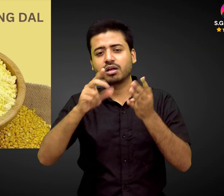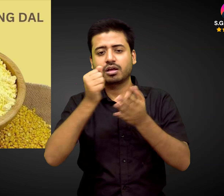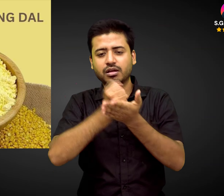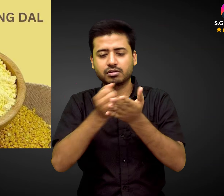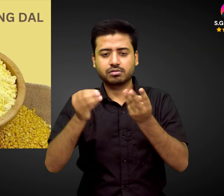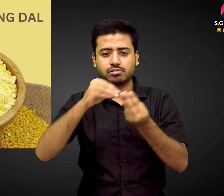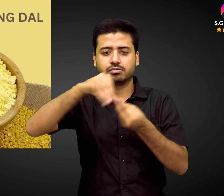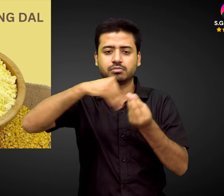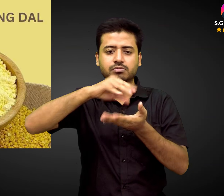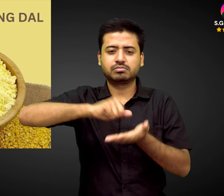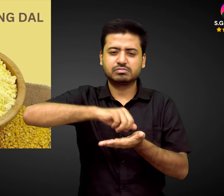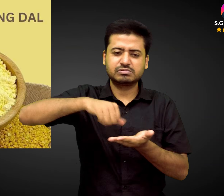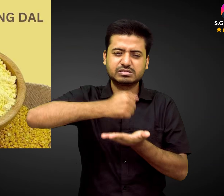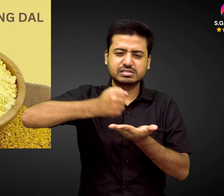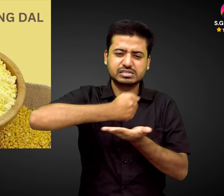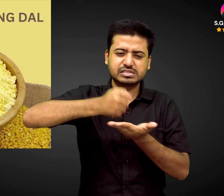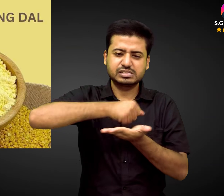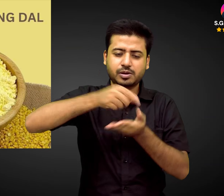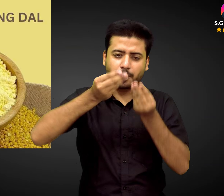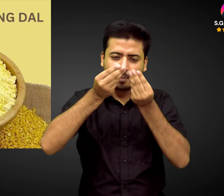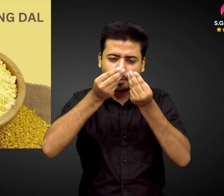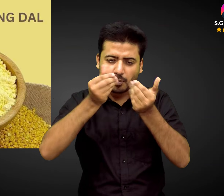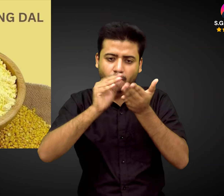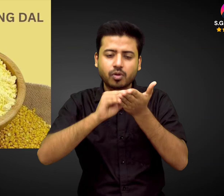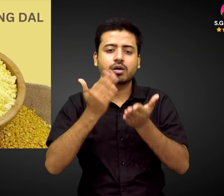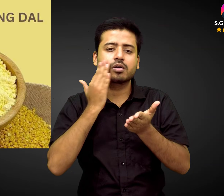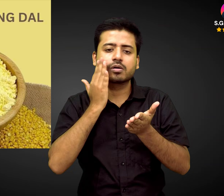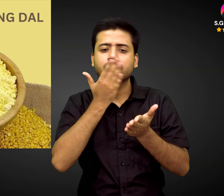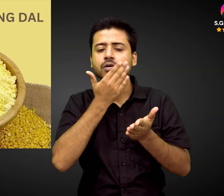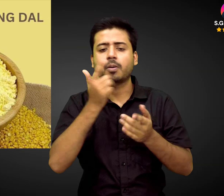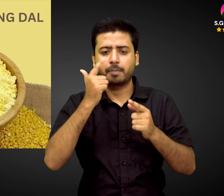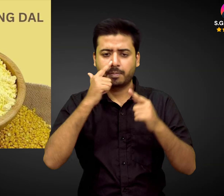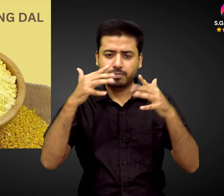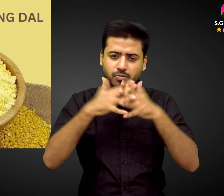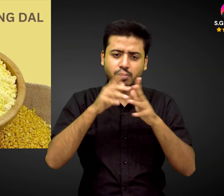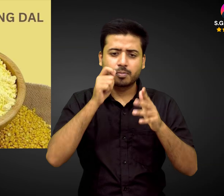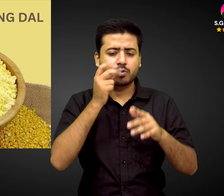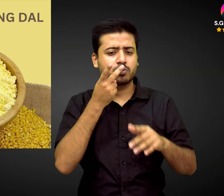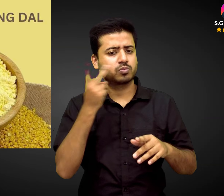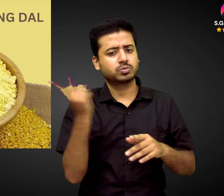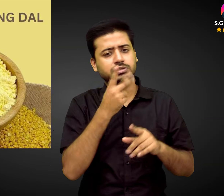ground neem leaf paste. Using a small wooden spoon or a clean fan brush, begin to fold the